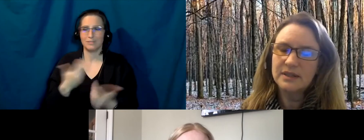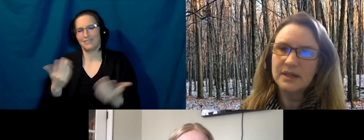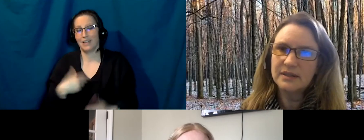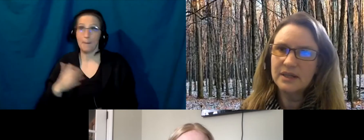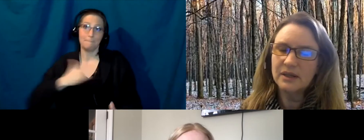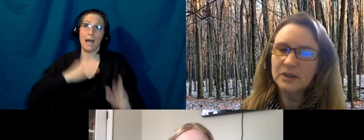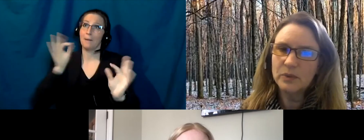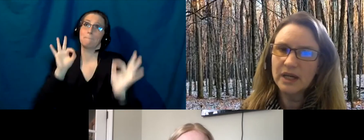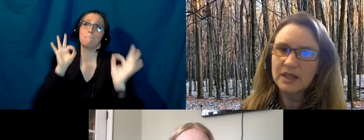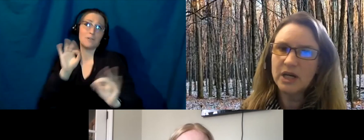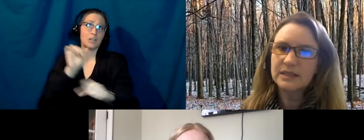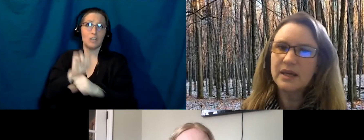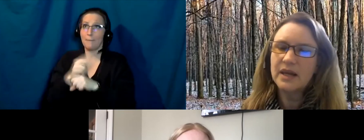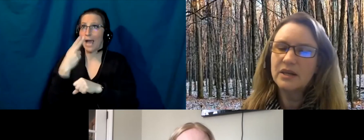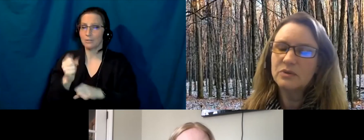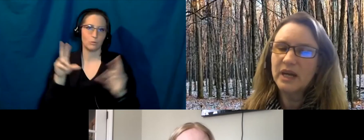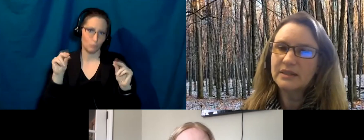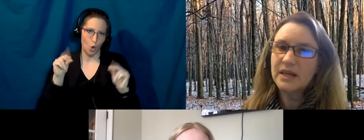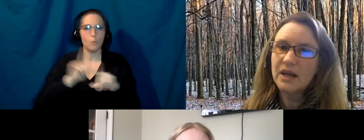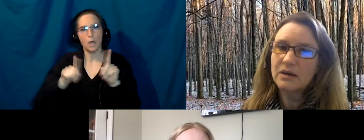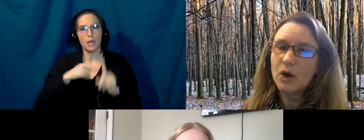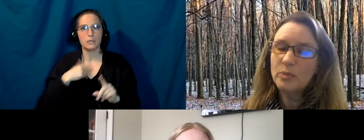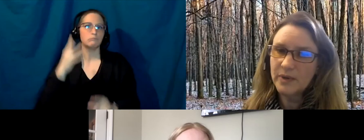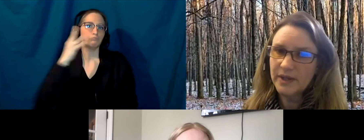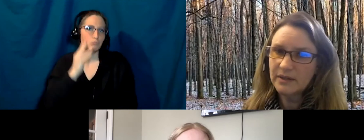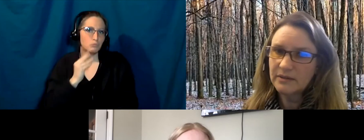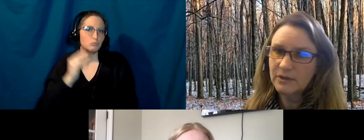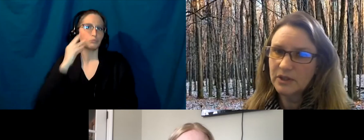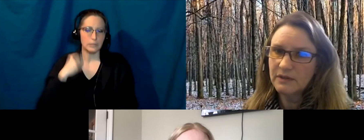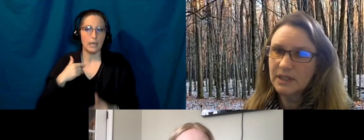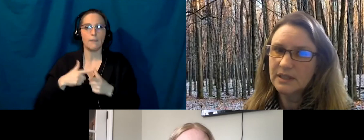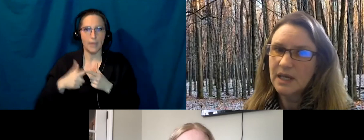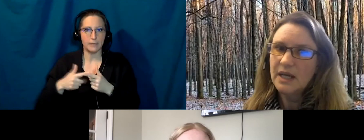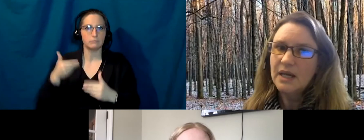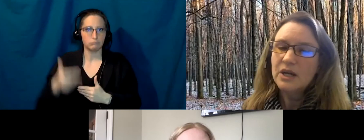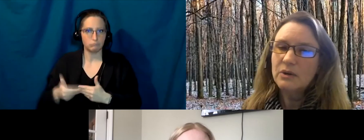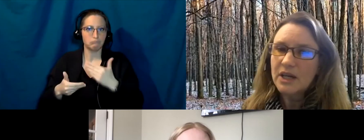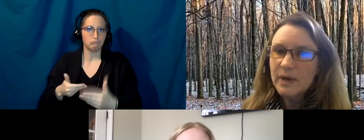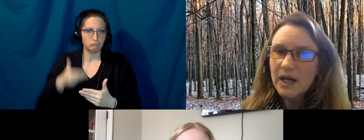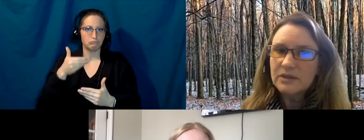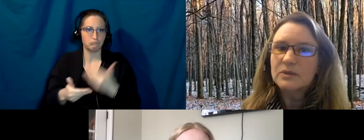get a little work experience. Then you might stay open with us for services, graduate high school